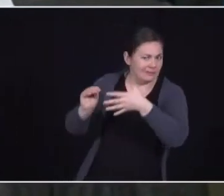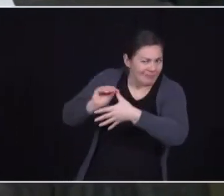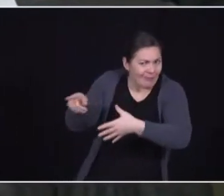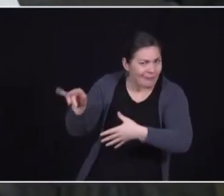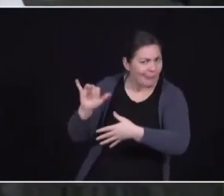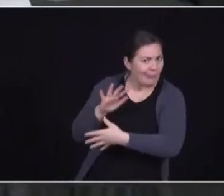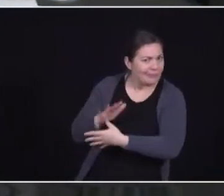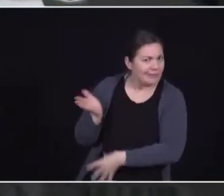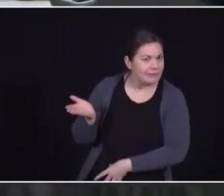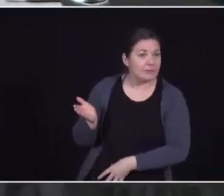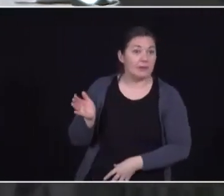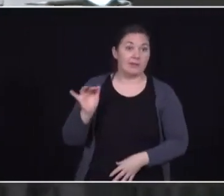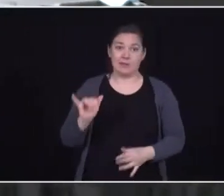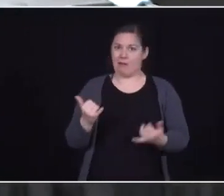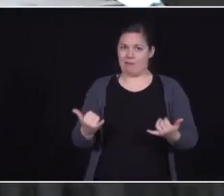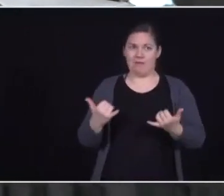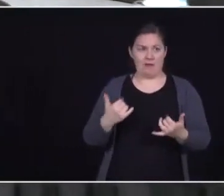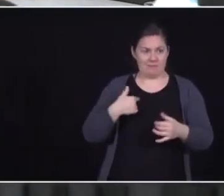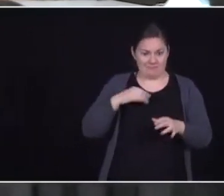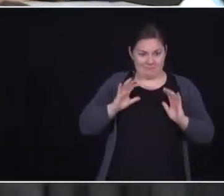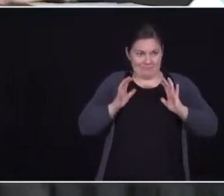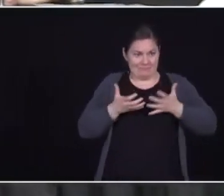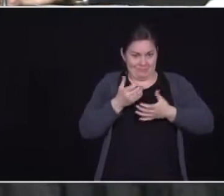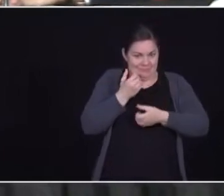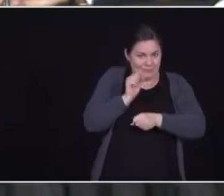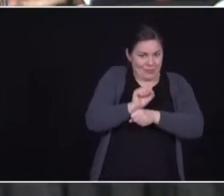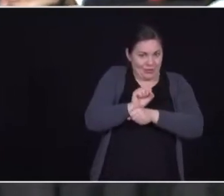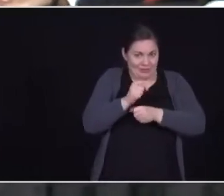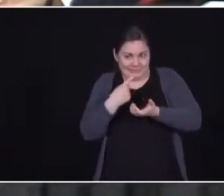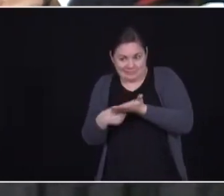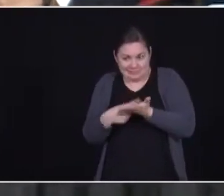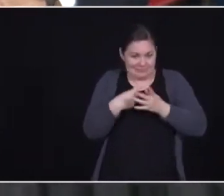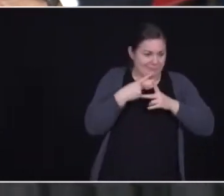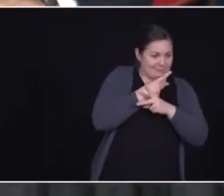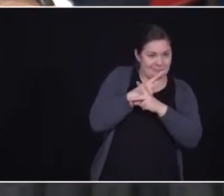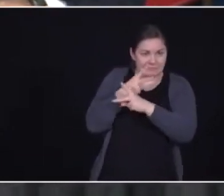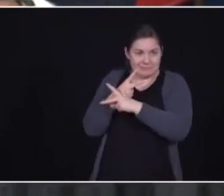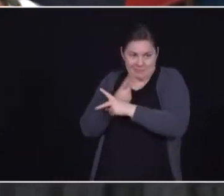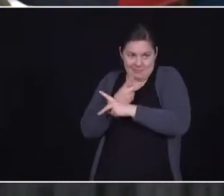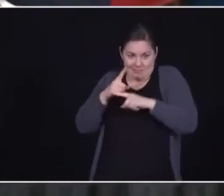like firefighters who were also expressing some concerns, when can they anticipate to be a priority?